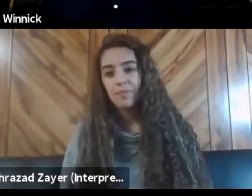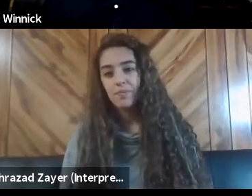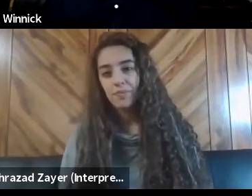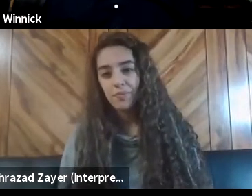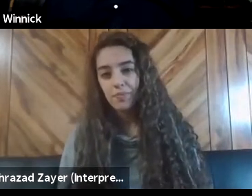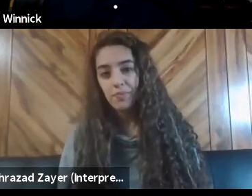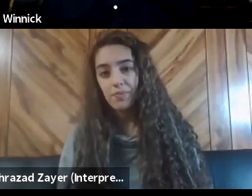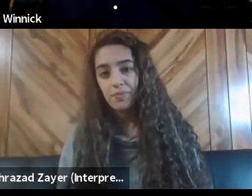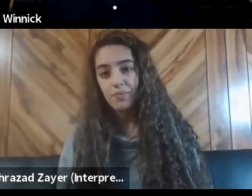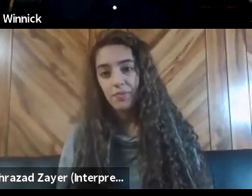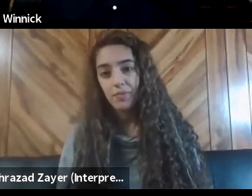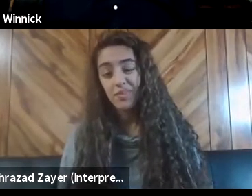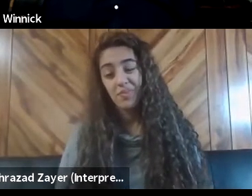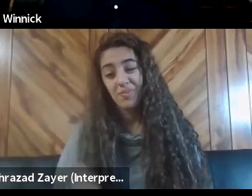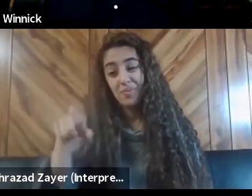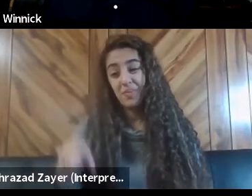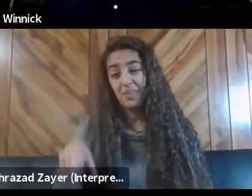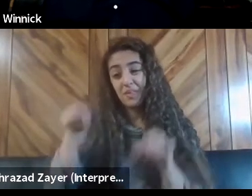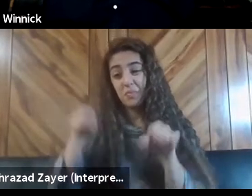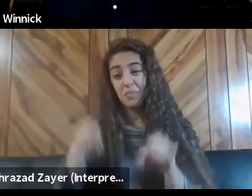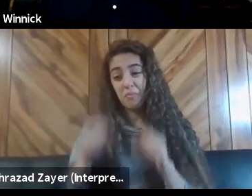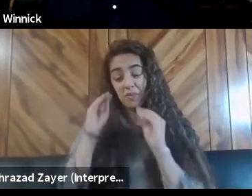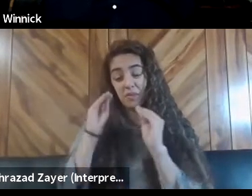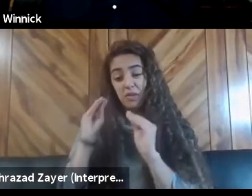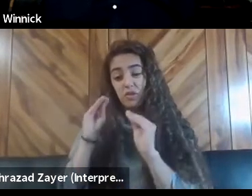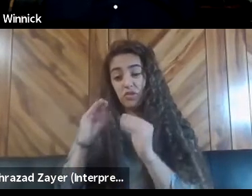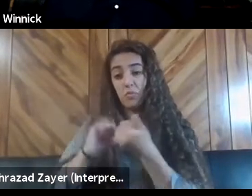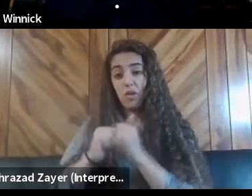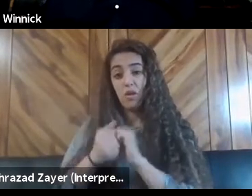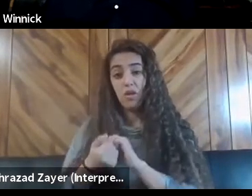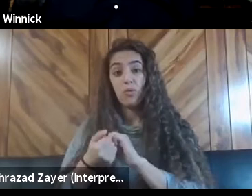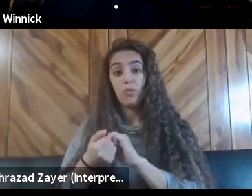have to teach them how to grow, how to be in this world that